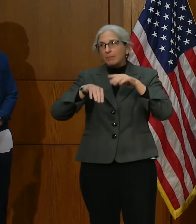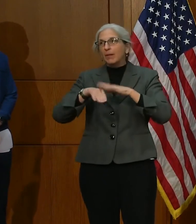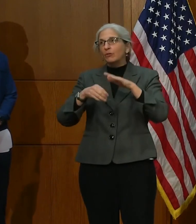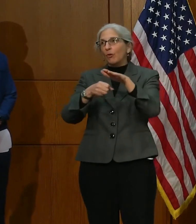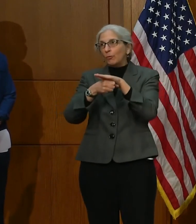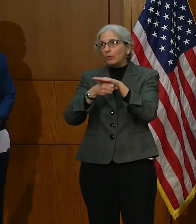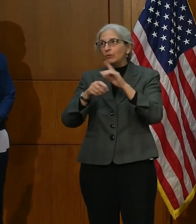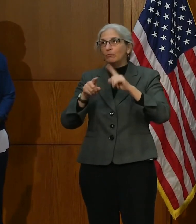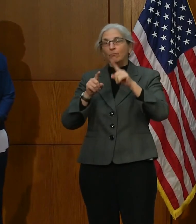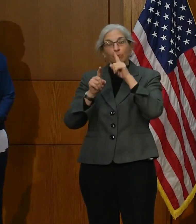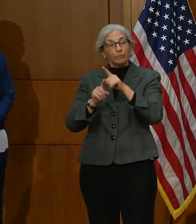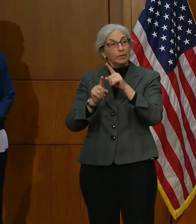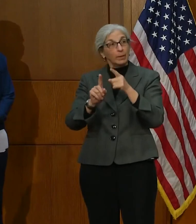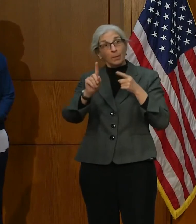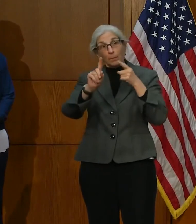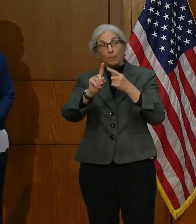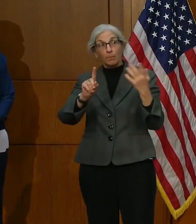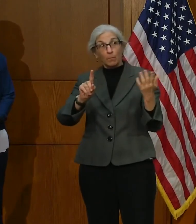ALTHOUGH THE PRINCIPLES OF THE